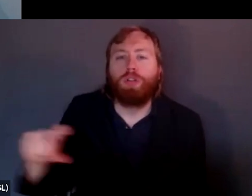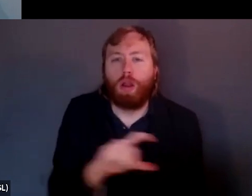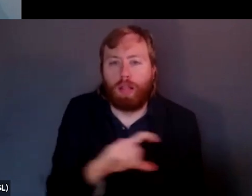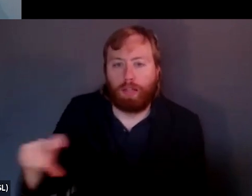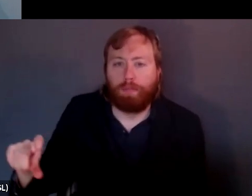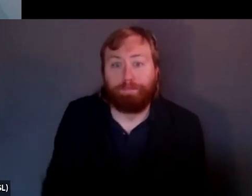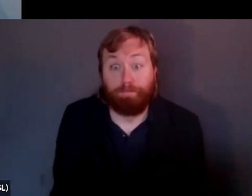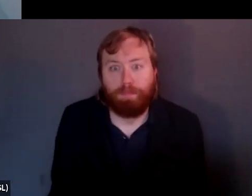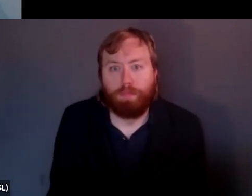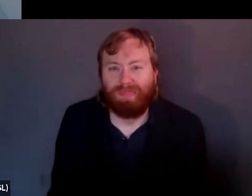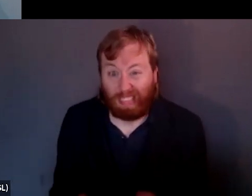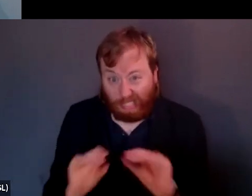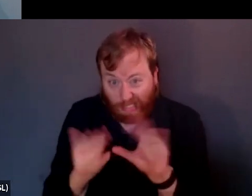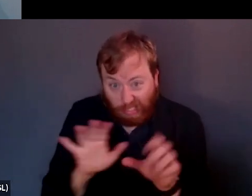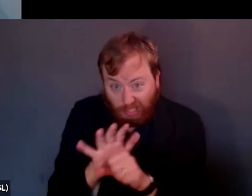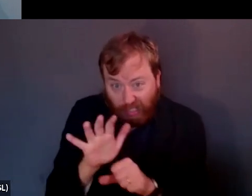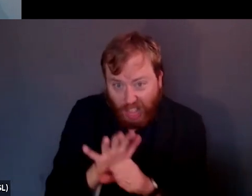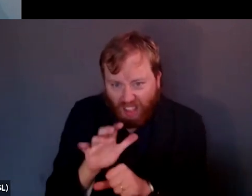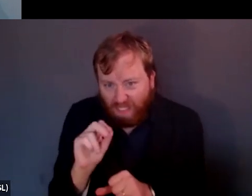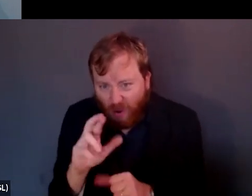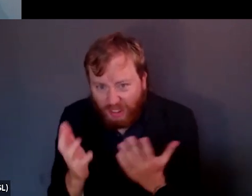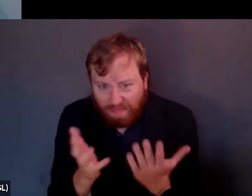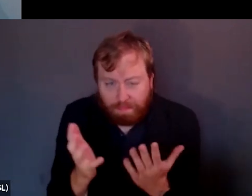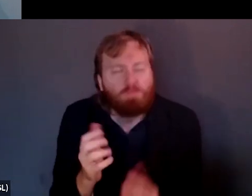Is that clear enough? [chuckles] I think so.